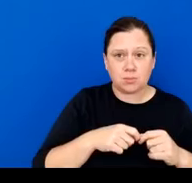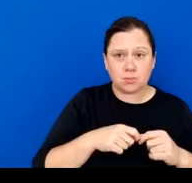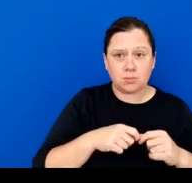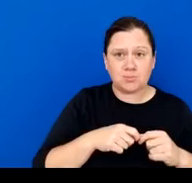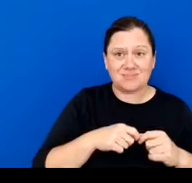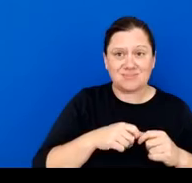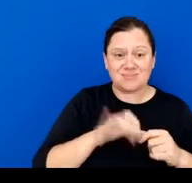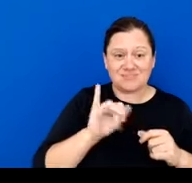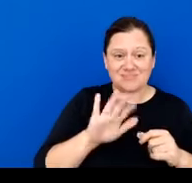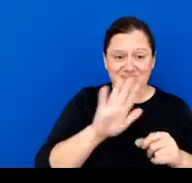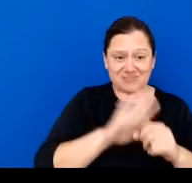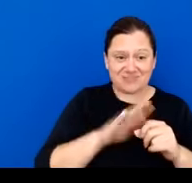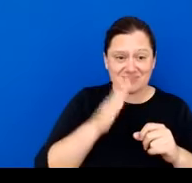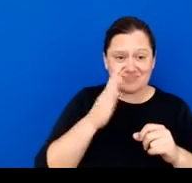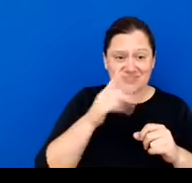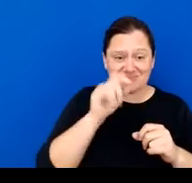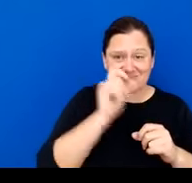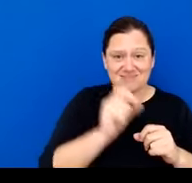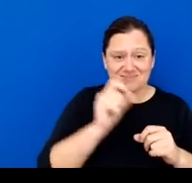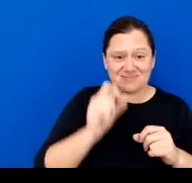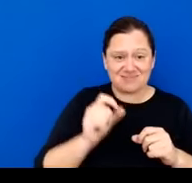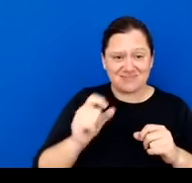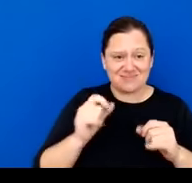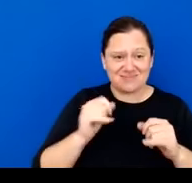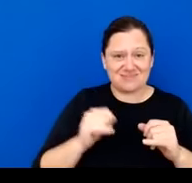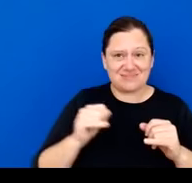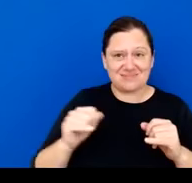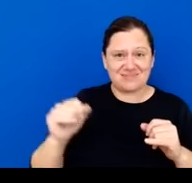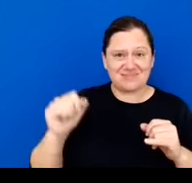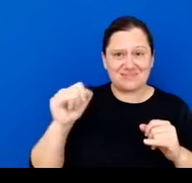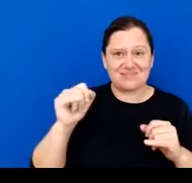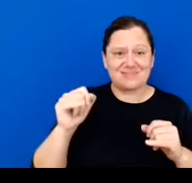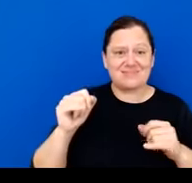the little red dots, this up here, the isolated heat sources